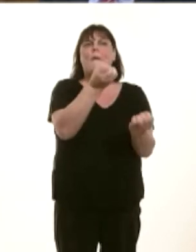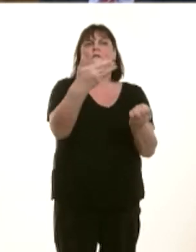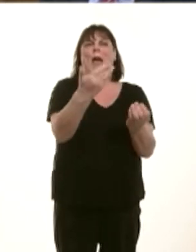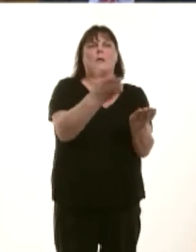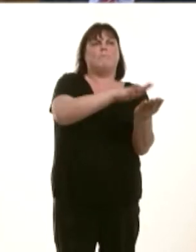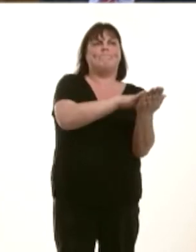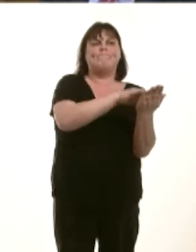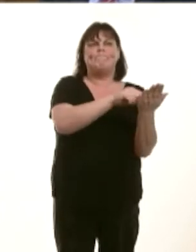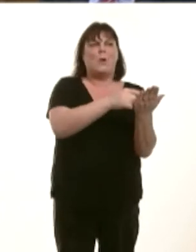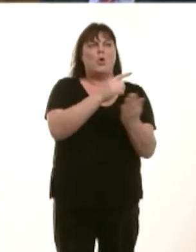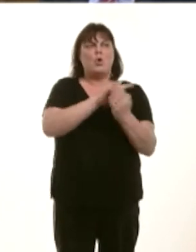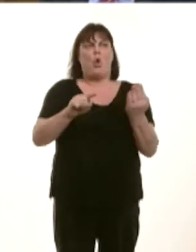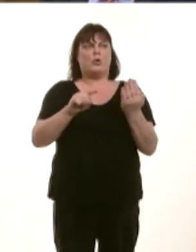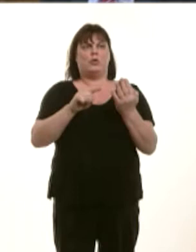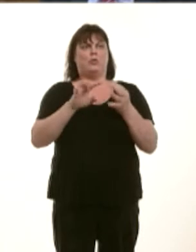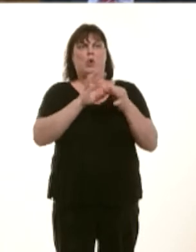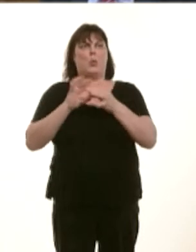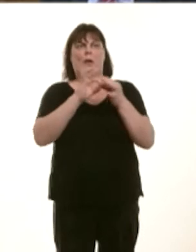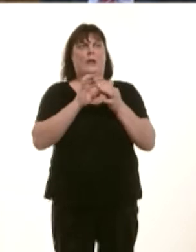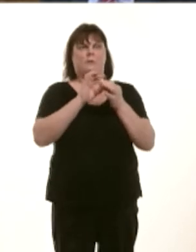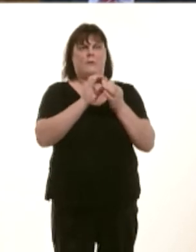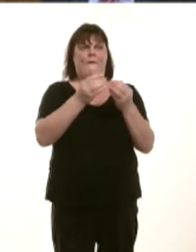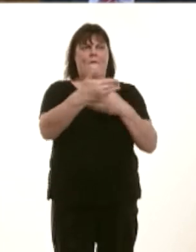it happens, not a union flag. So, the idea of pulling people together within the union